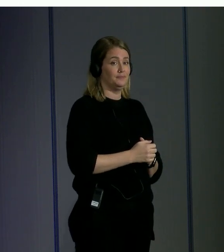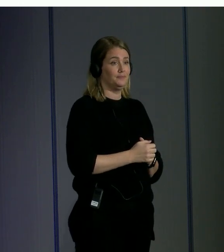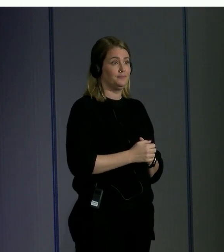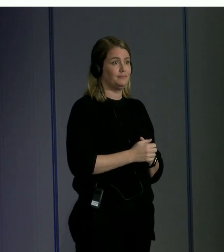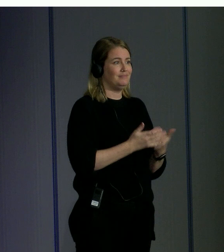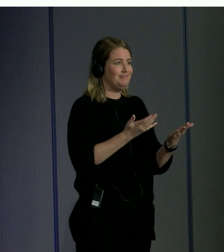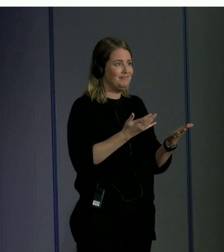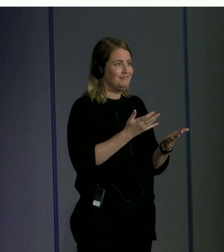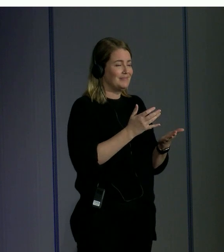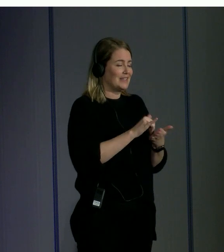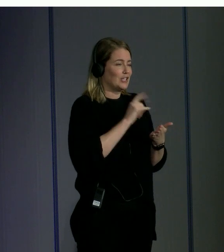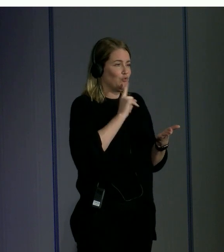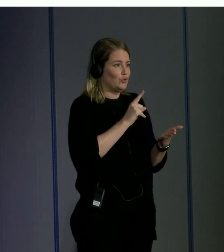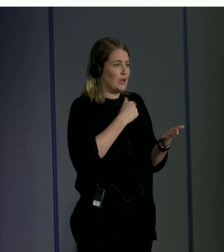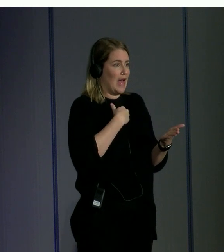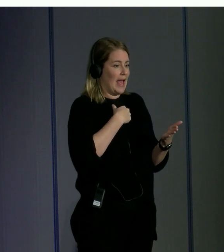And that's just true. I can't change that.